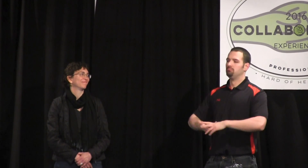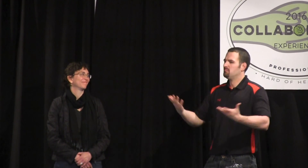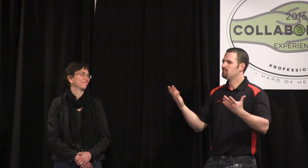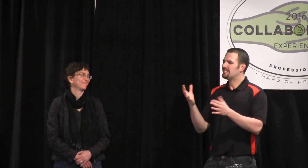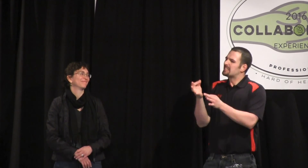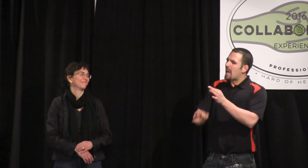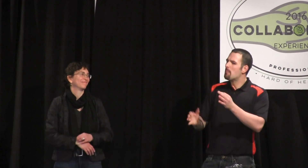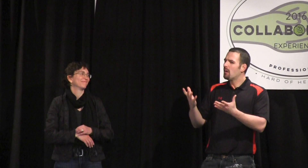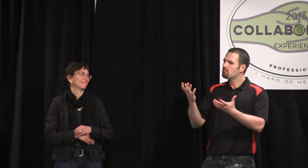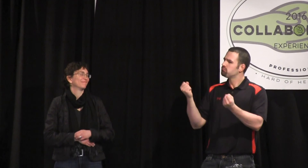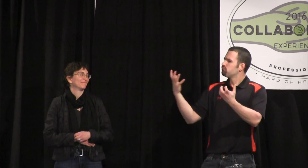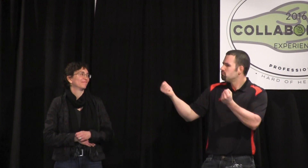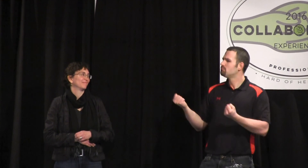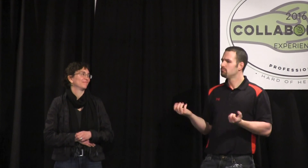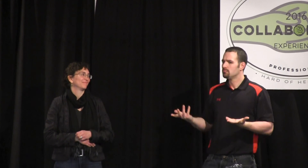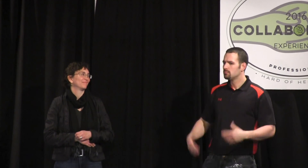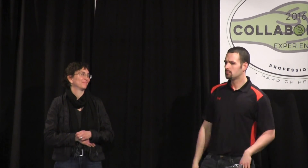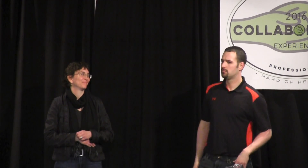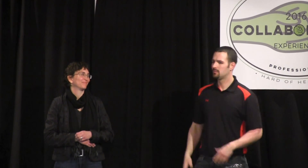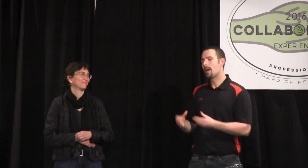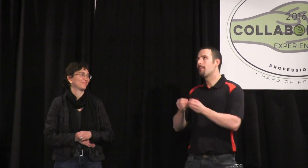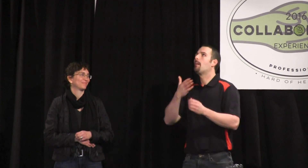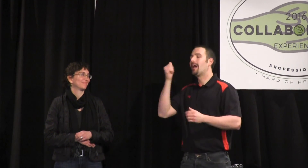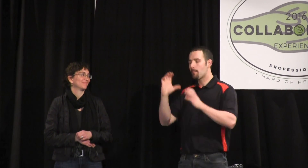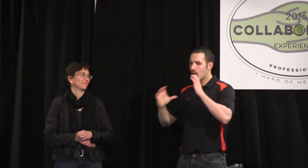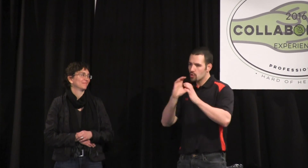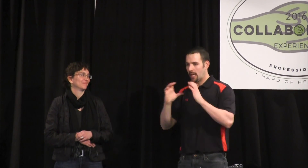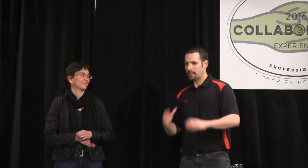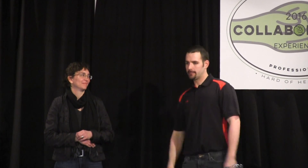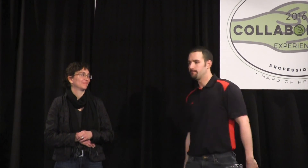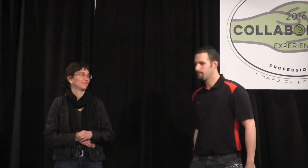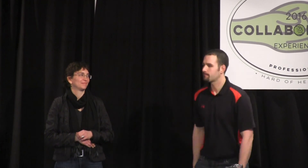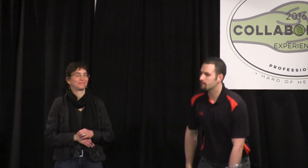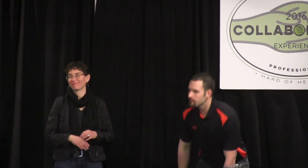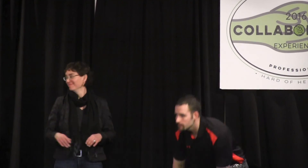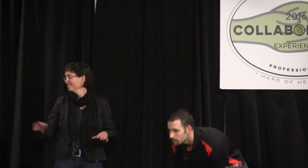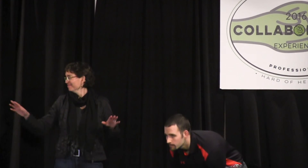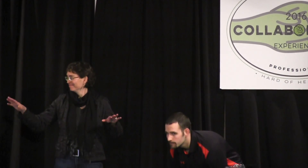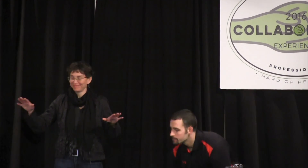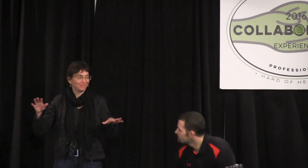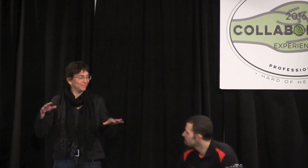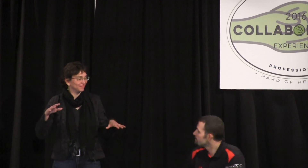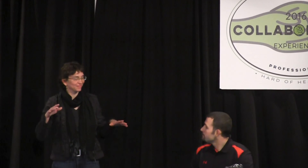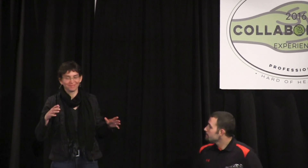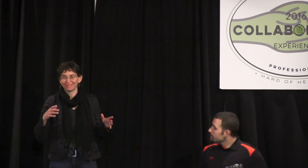and they know kind of simple signs. But it's made the communication so much better with them.